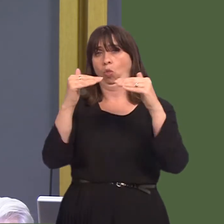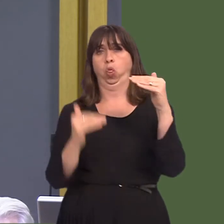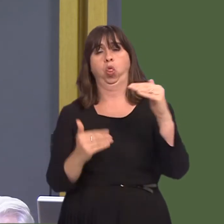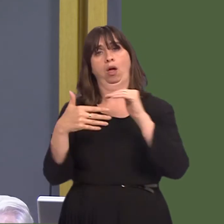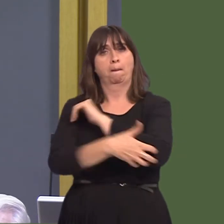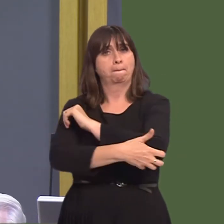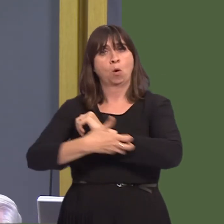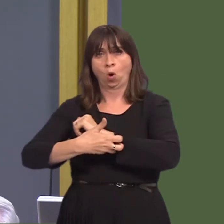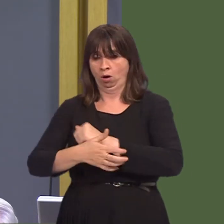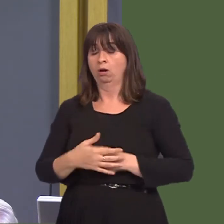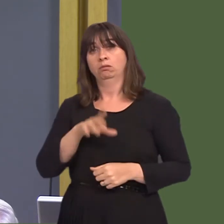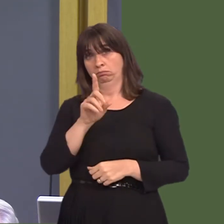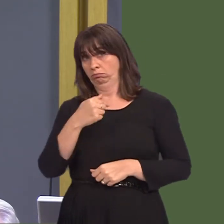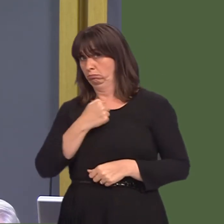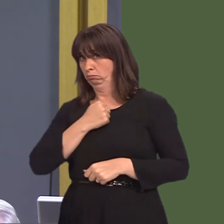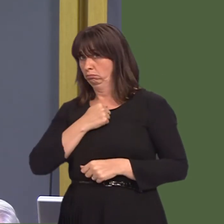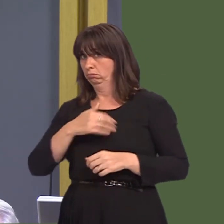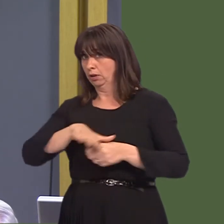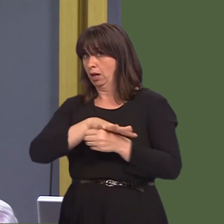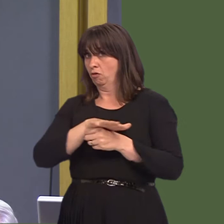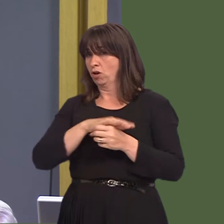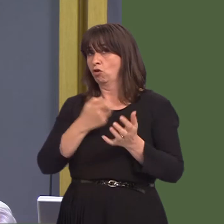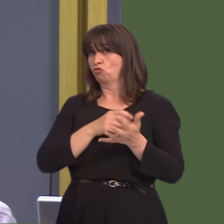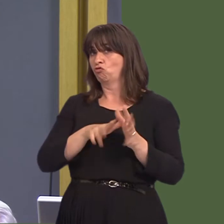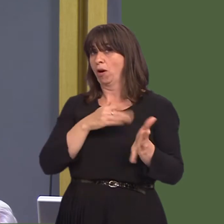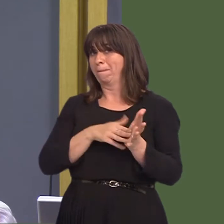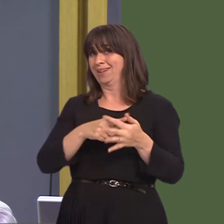Now, as my constituency of Merthyr Tydfil and Rhymney prepares for the roll-out of universal